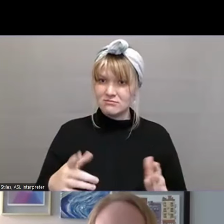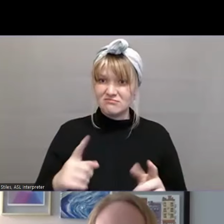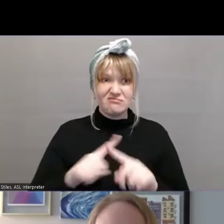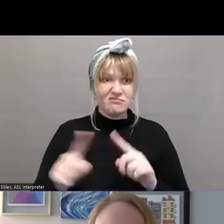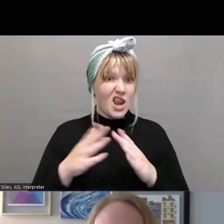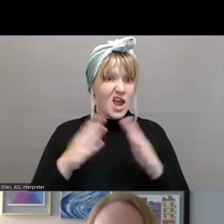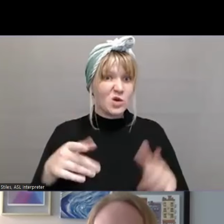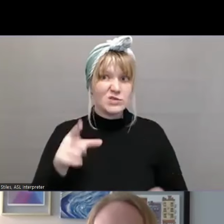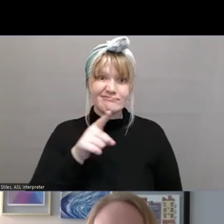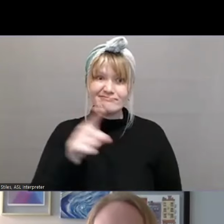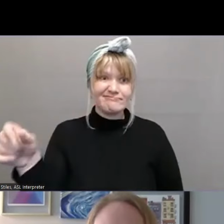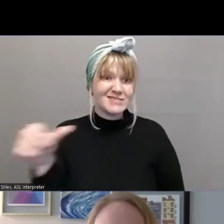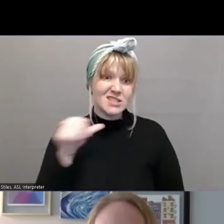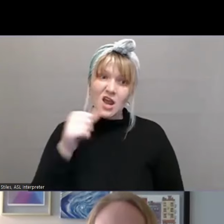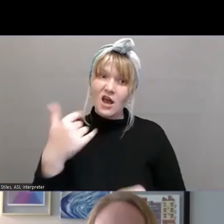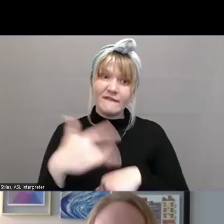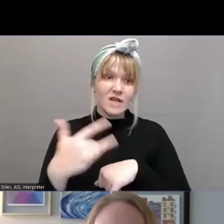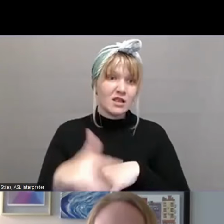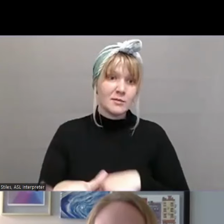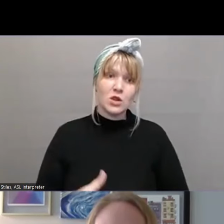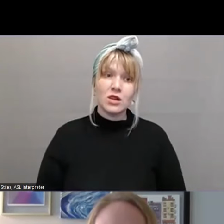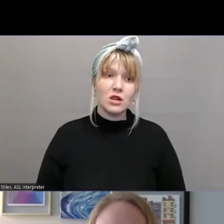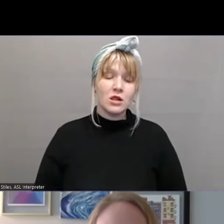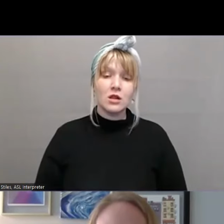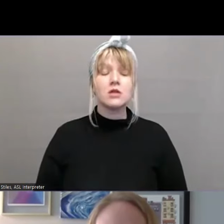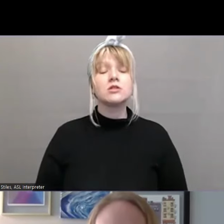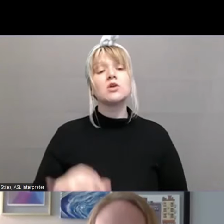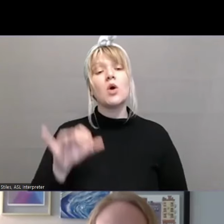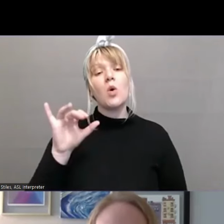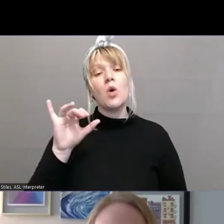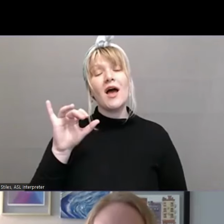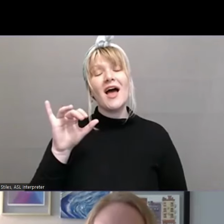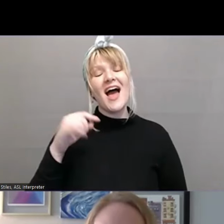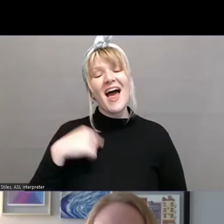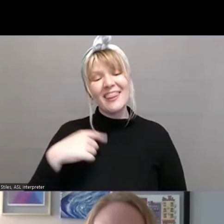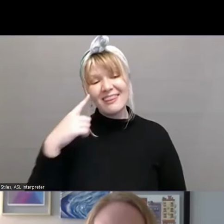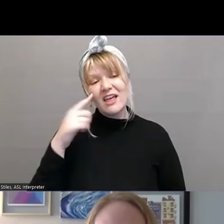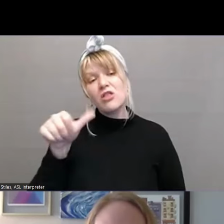And so, I think the other part of this equation is the development of housing.